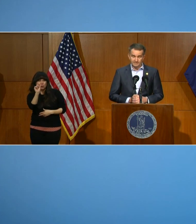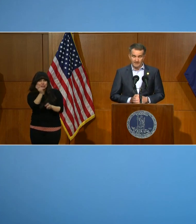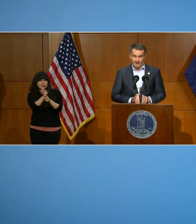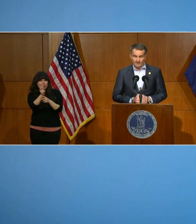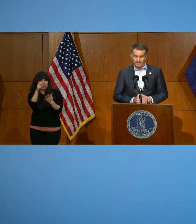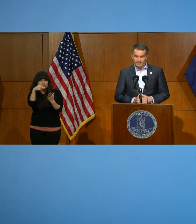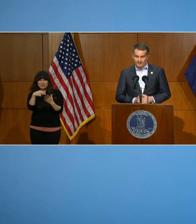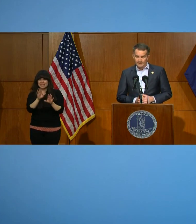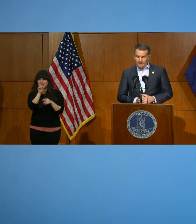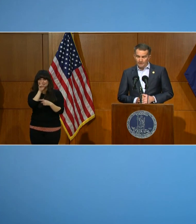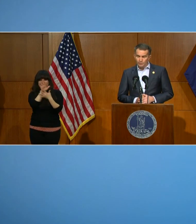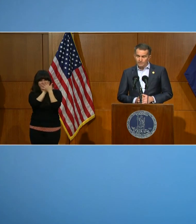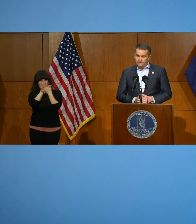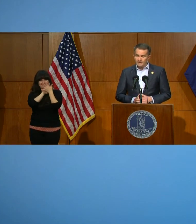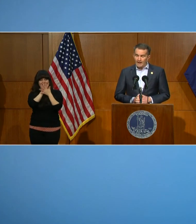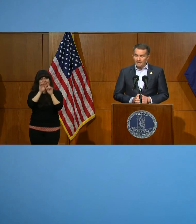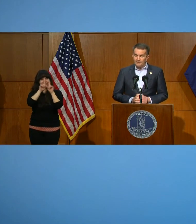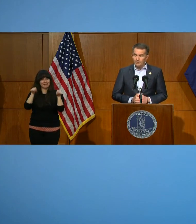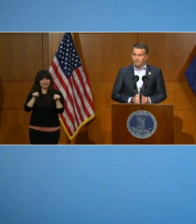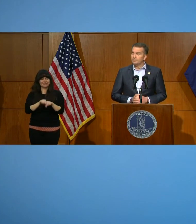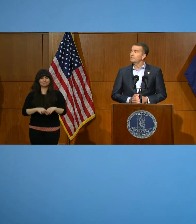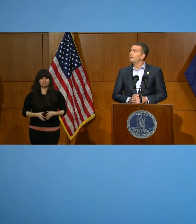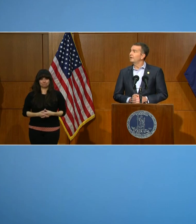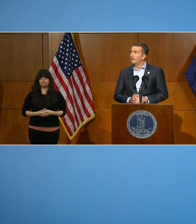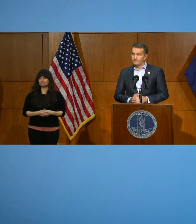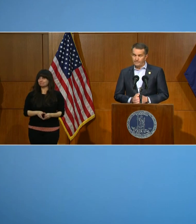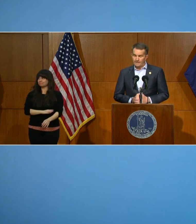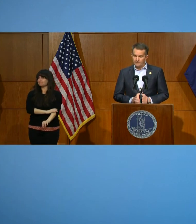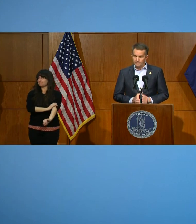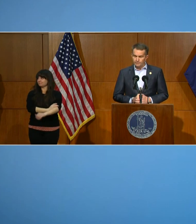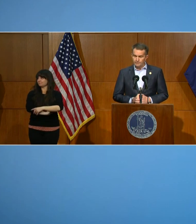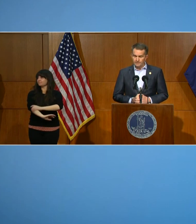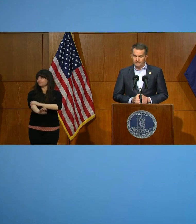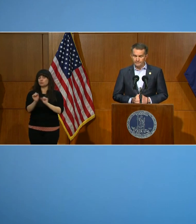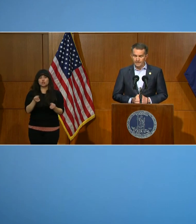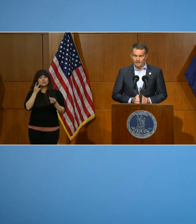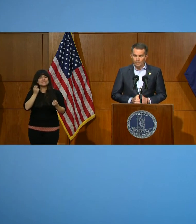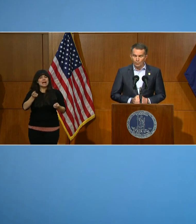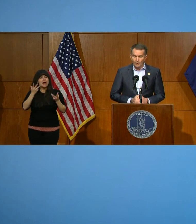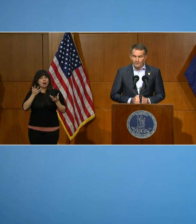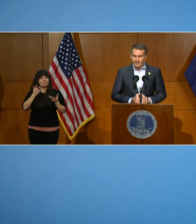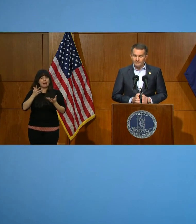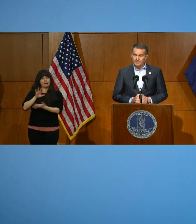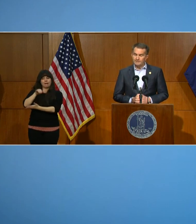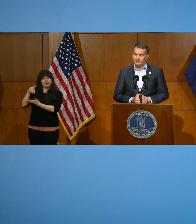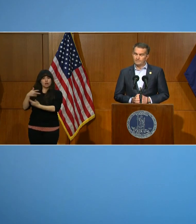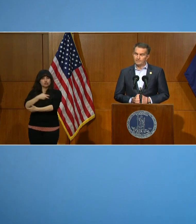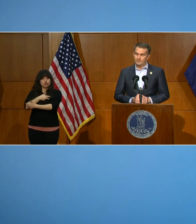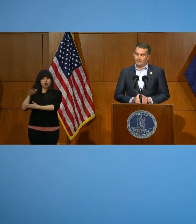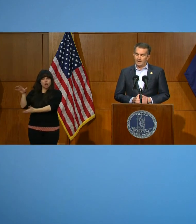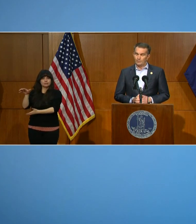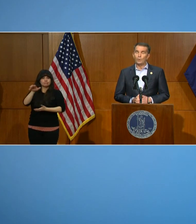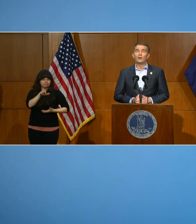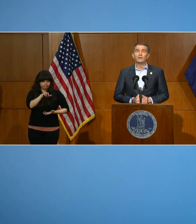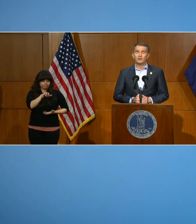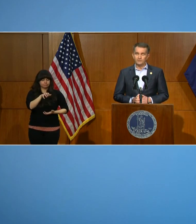CLARITY, AND I KNOW SOME OF THAT PRINT IS HARD TO READ. IT'S A VISIT SLIDE. YOU CAN SEE